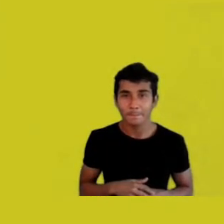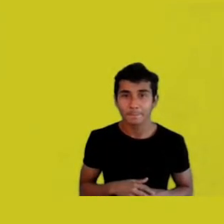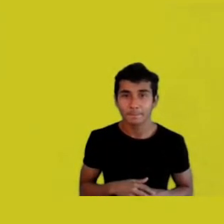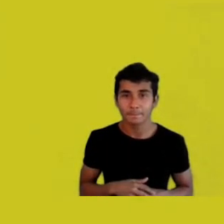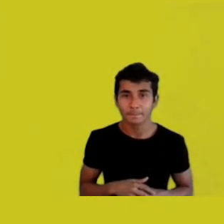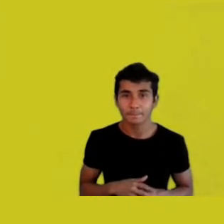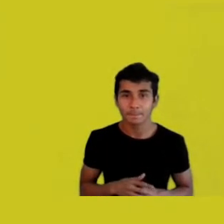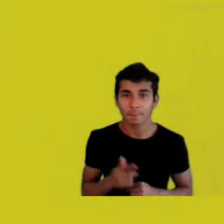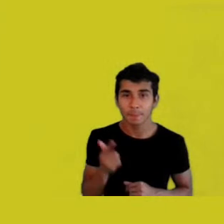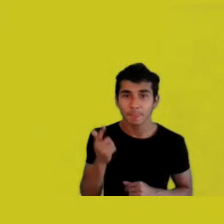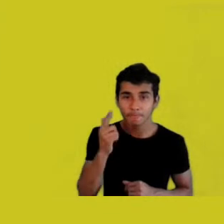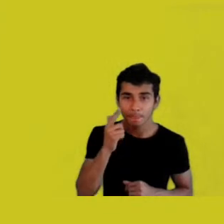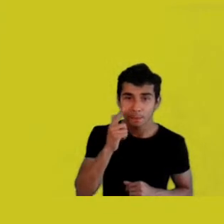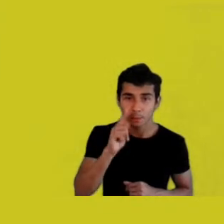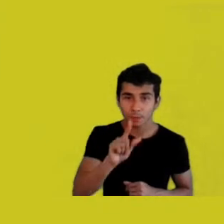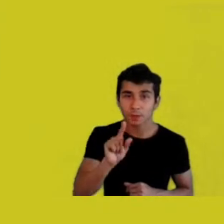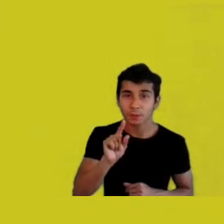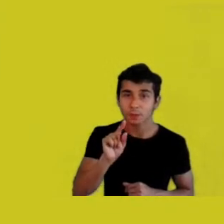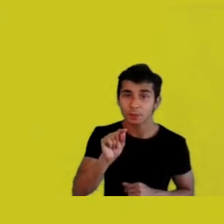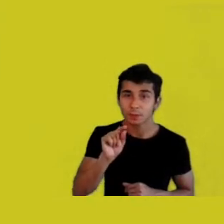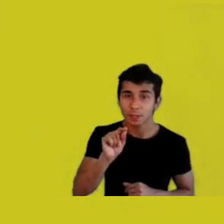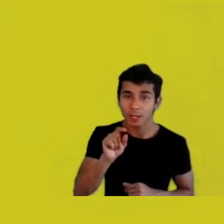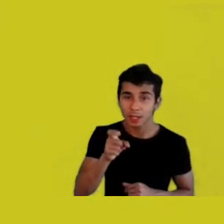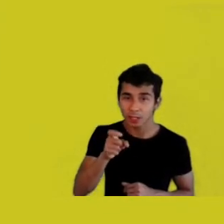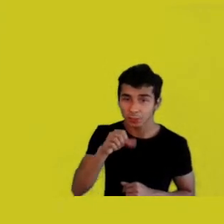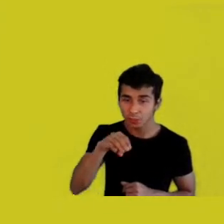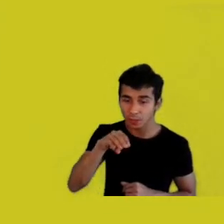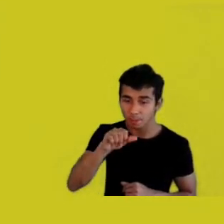That’s what shamanism does, after all.